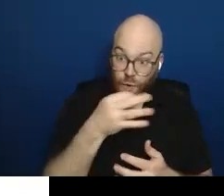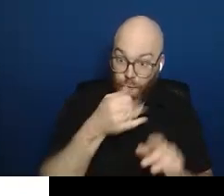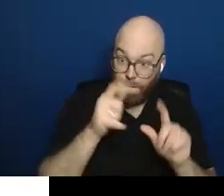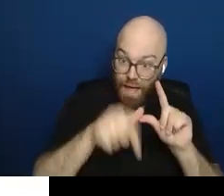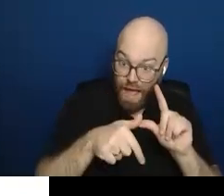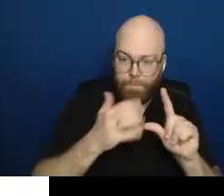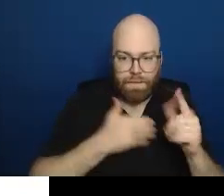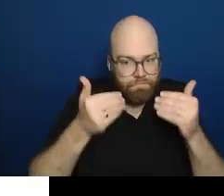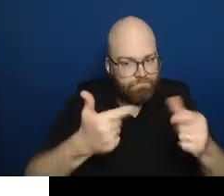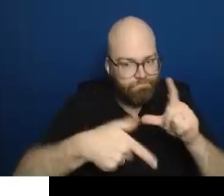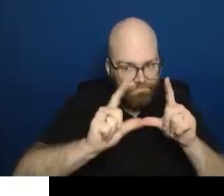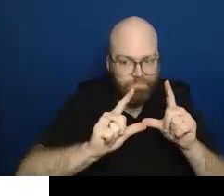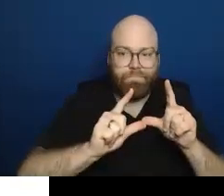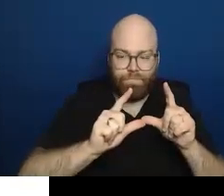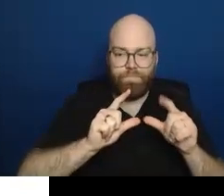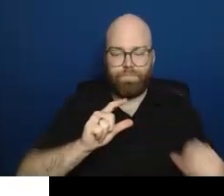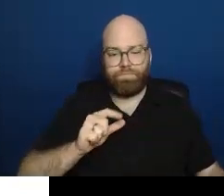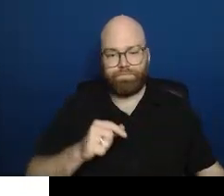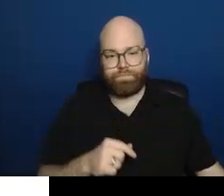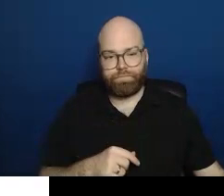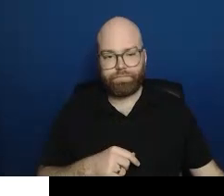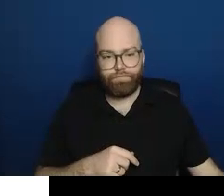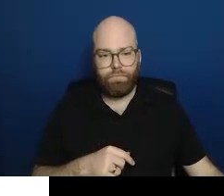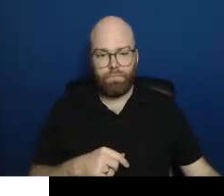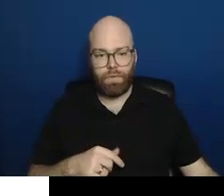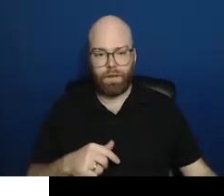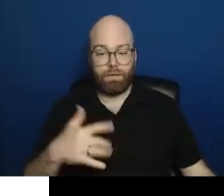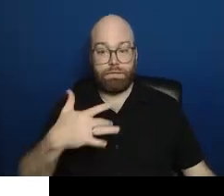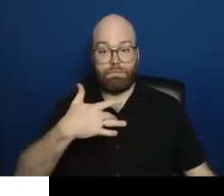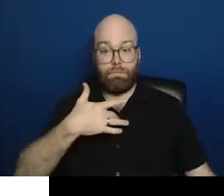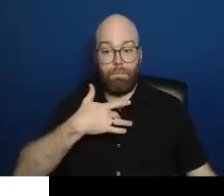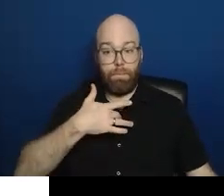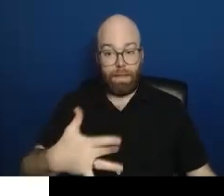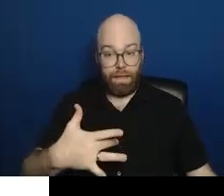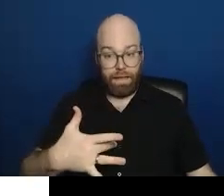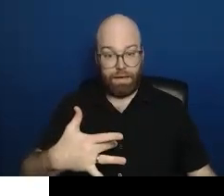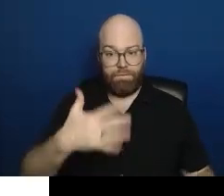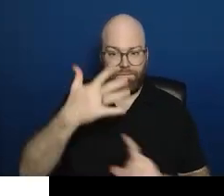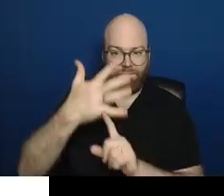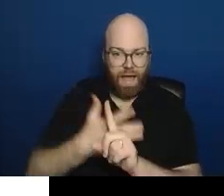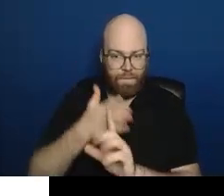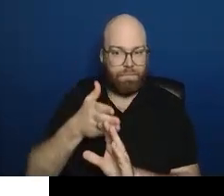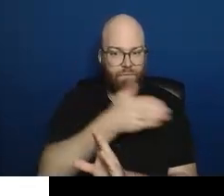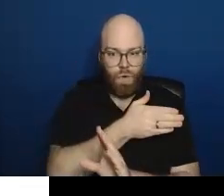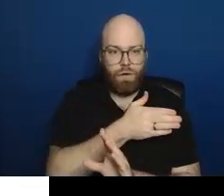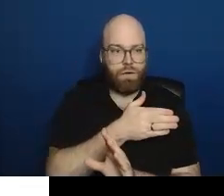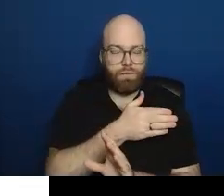with, you know, five months before it expires. At this point, we're telling people, contact us now if it's going to expire